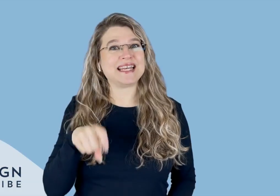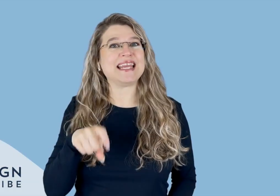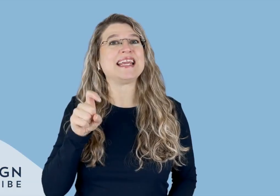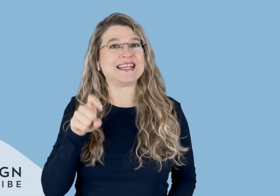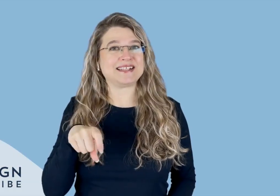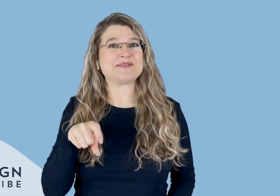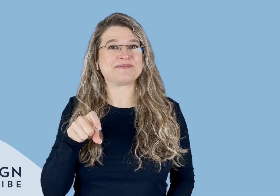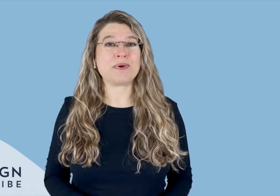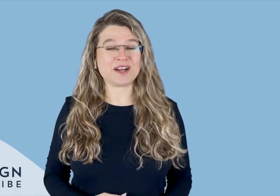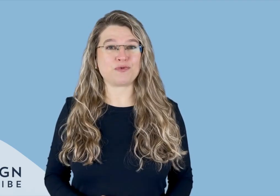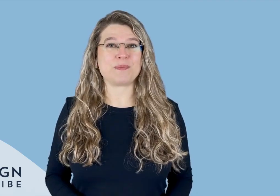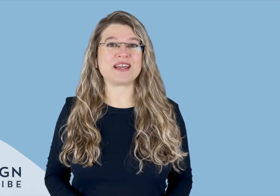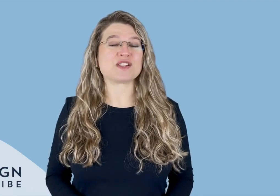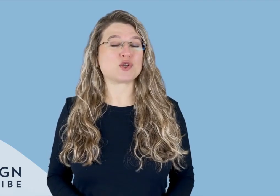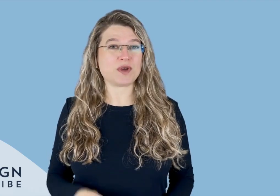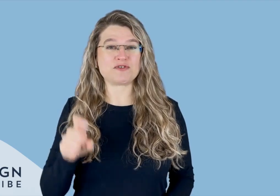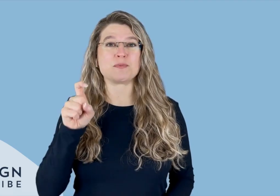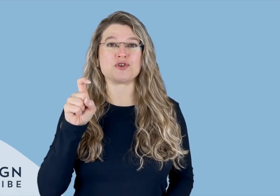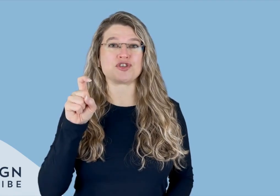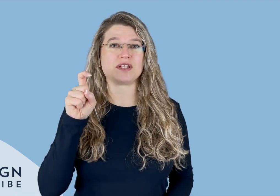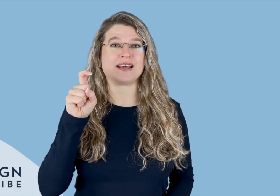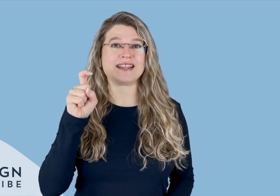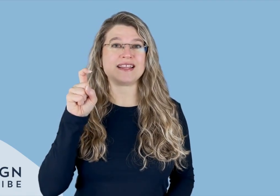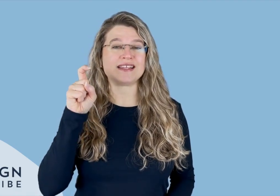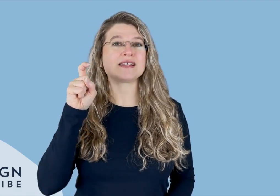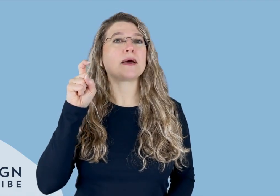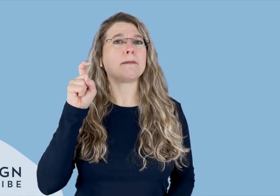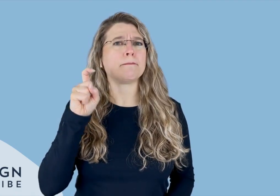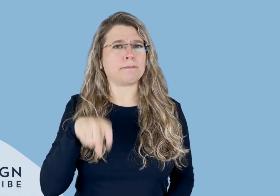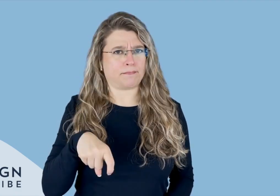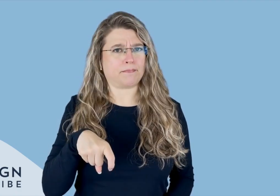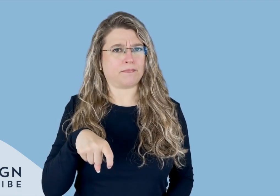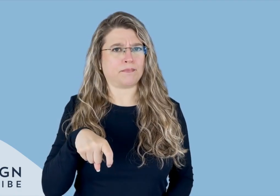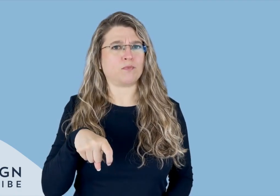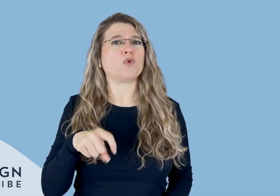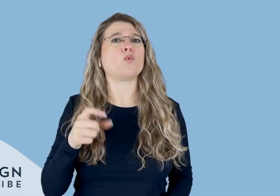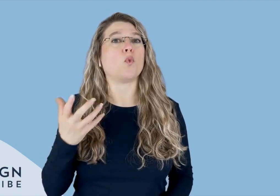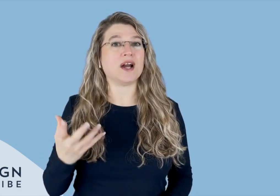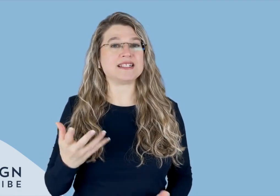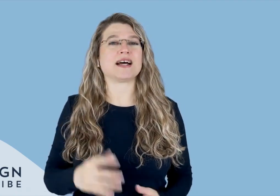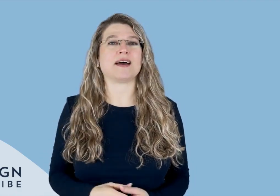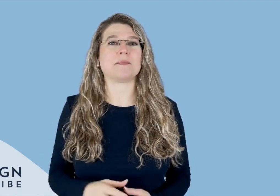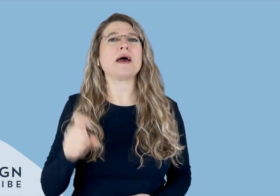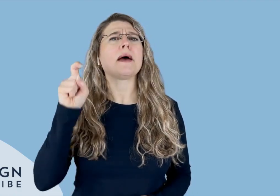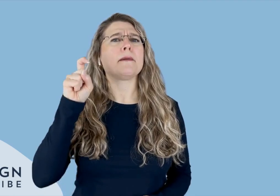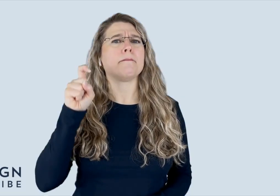Need. But if we make a swift motion like this, One time,